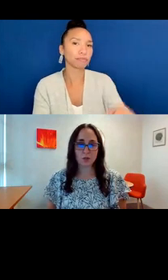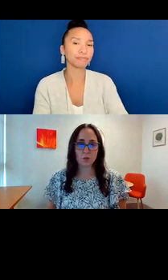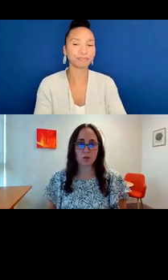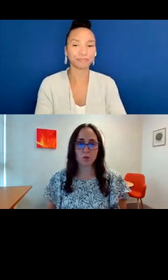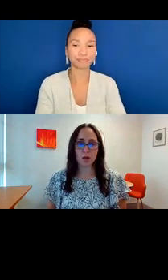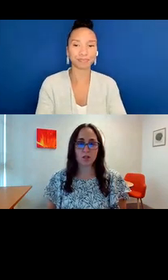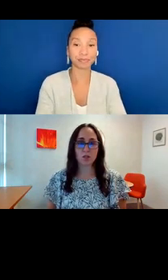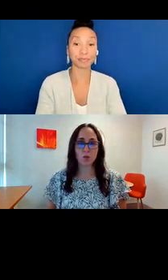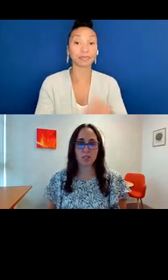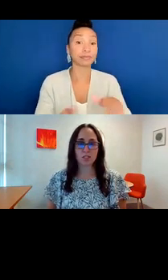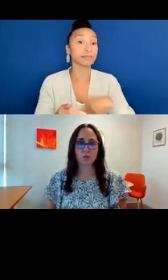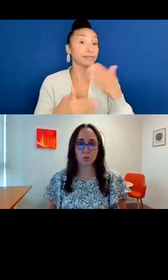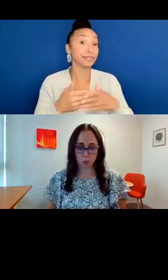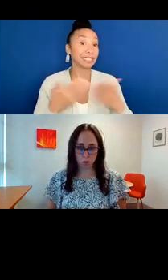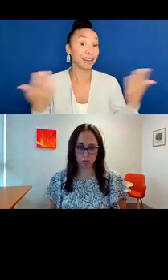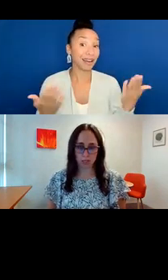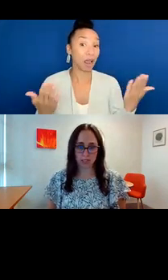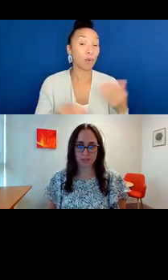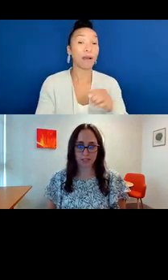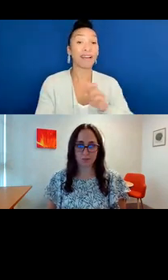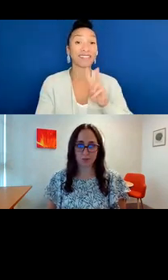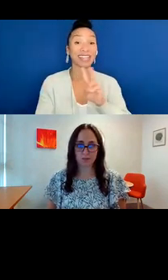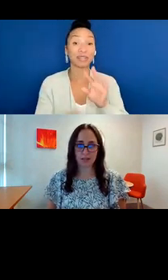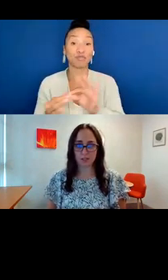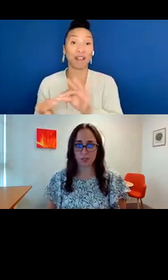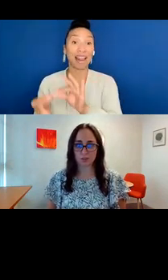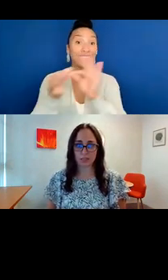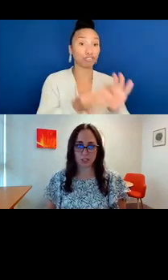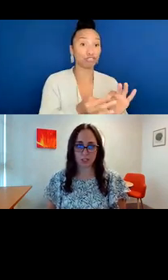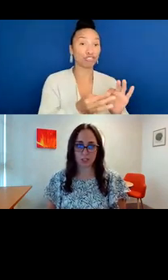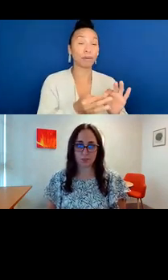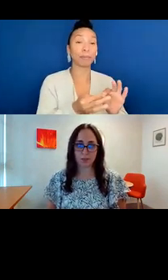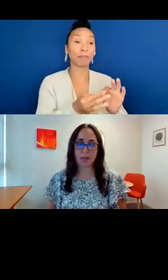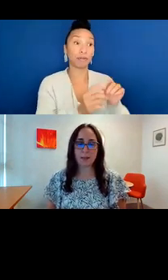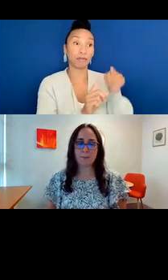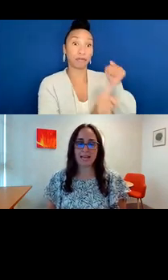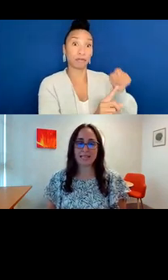And so you are going to report a victim/survivor's relationship